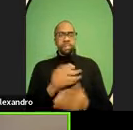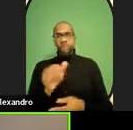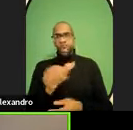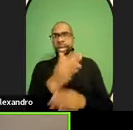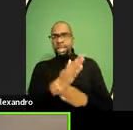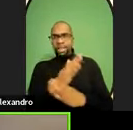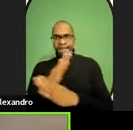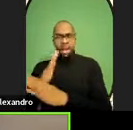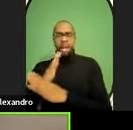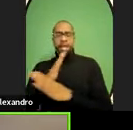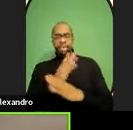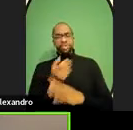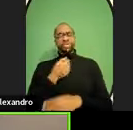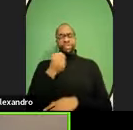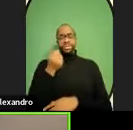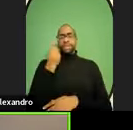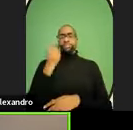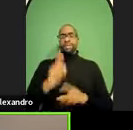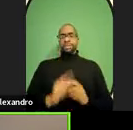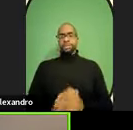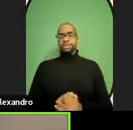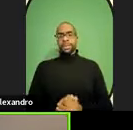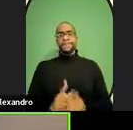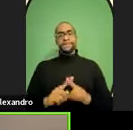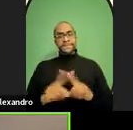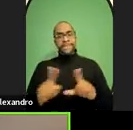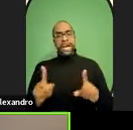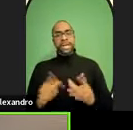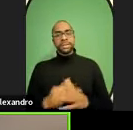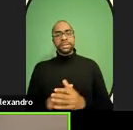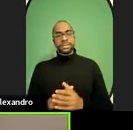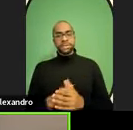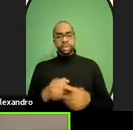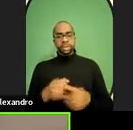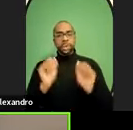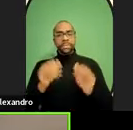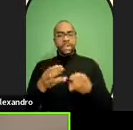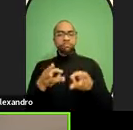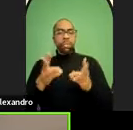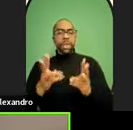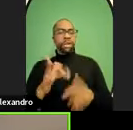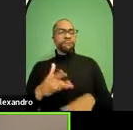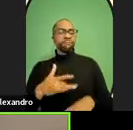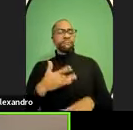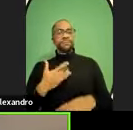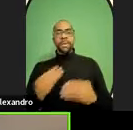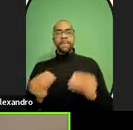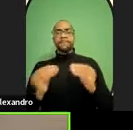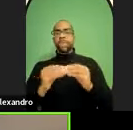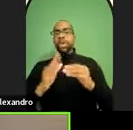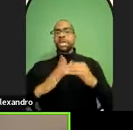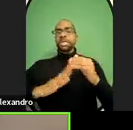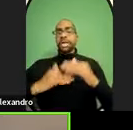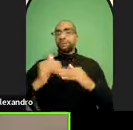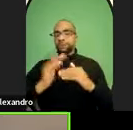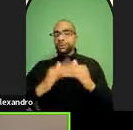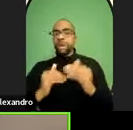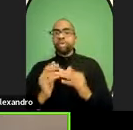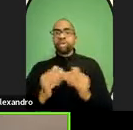are barriers to access are barriers to access and money and all those things. I thought it was an interesting way of posing the that way of posing the that, you know. there is a there is a way to create a